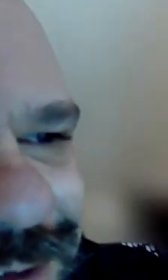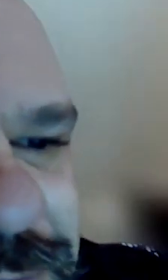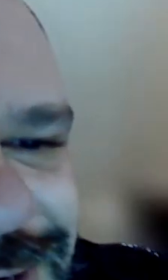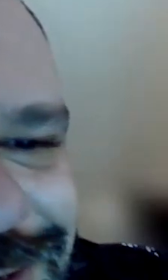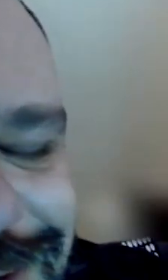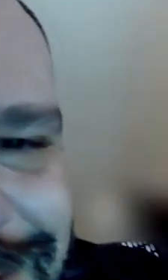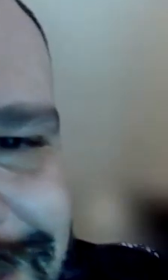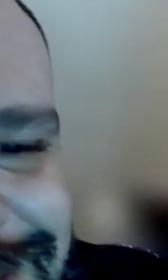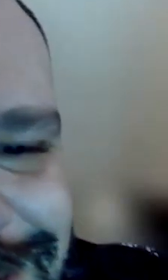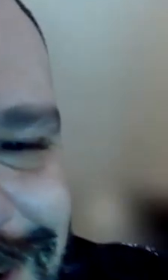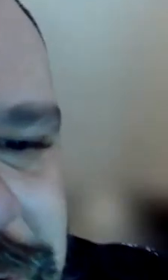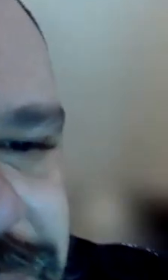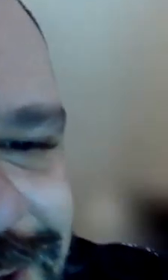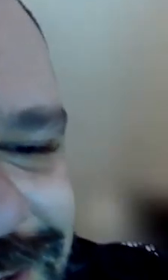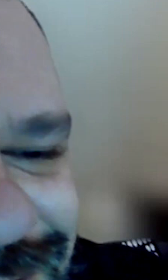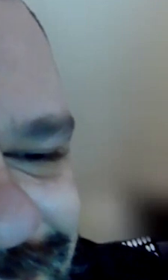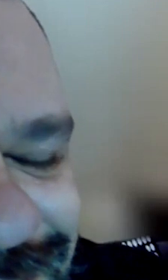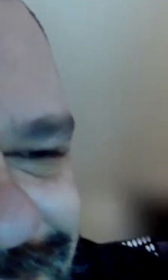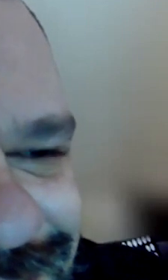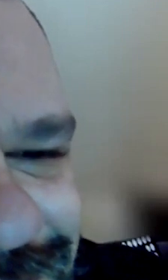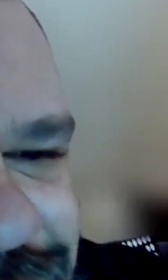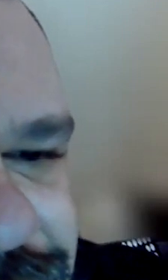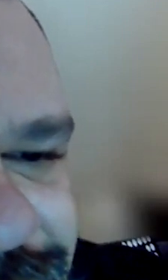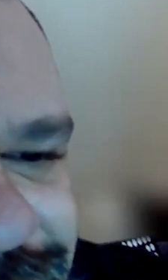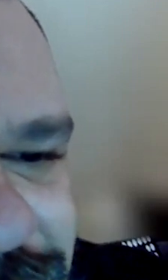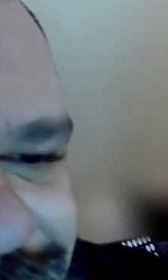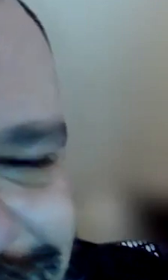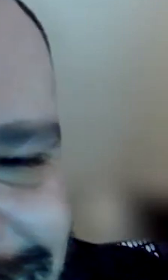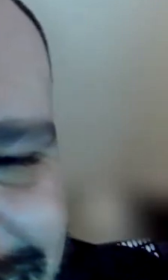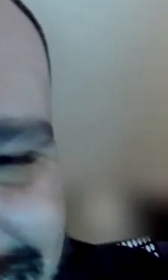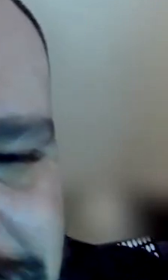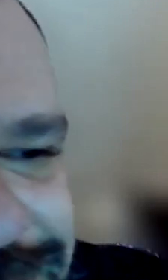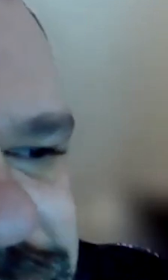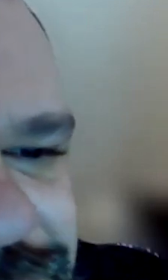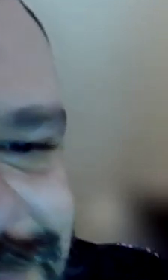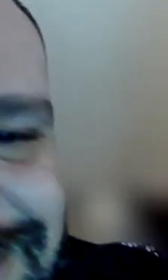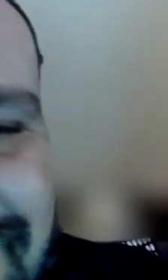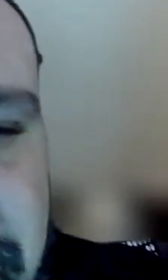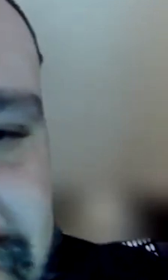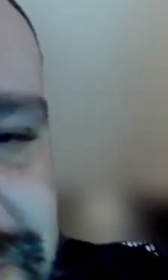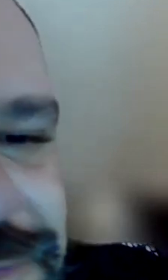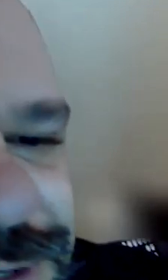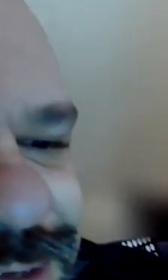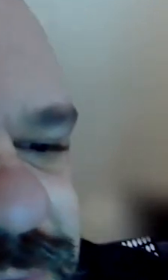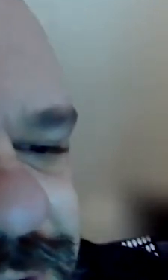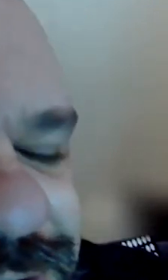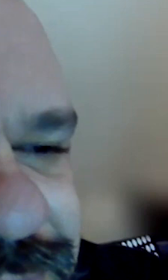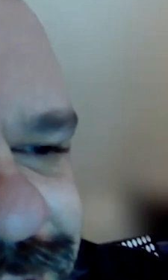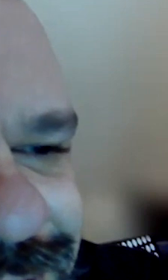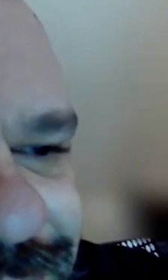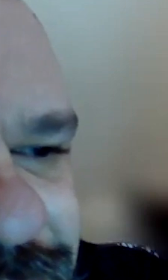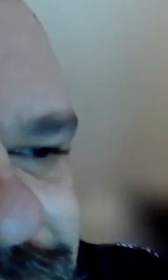big on titles. I am proud to